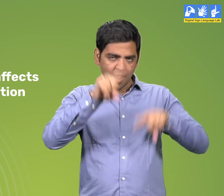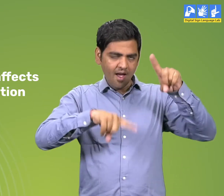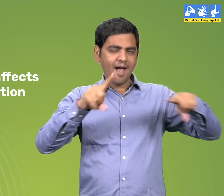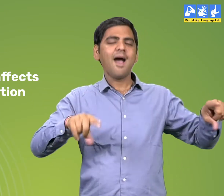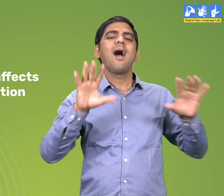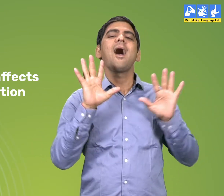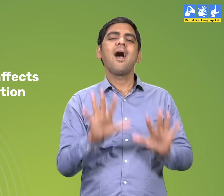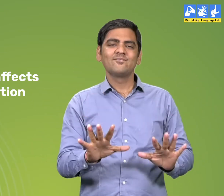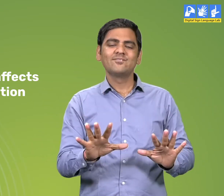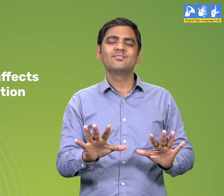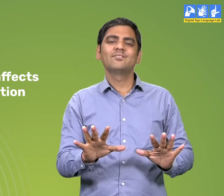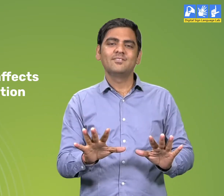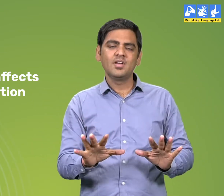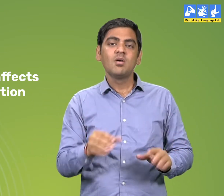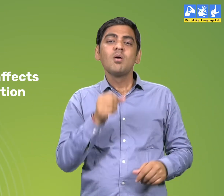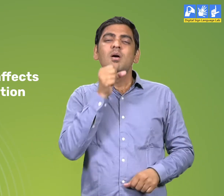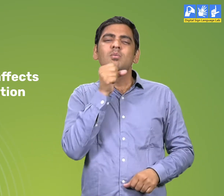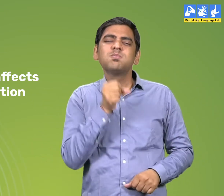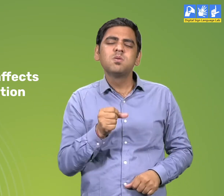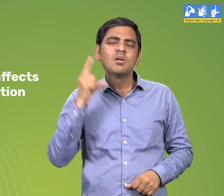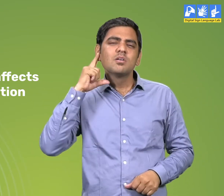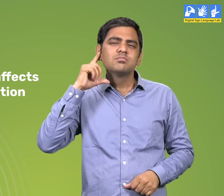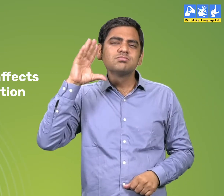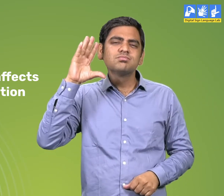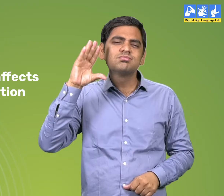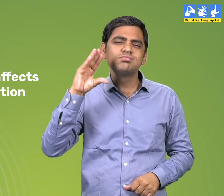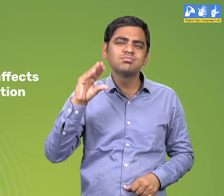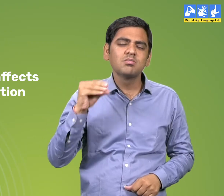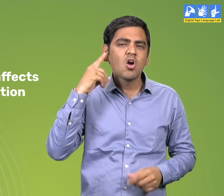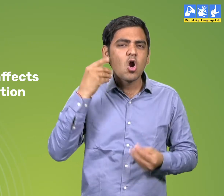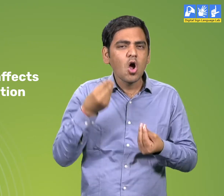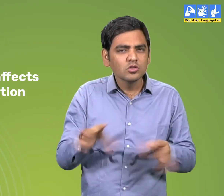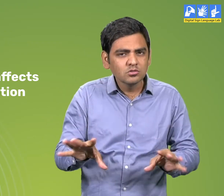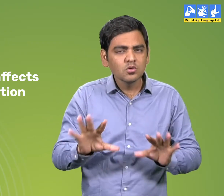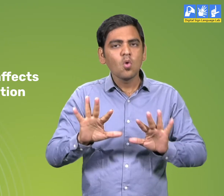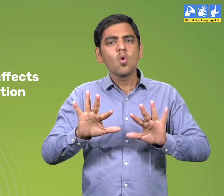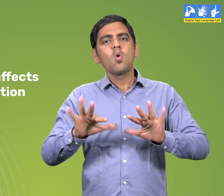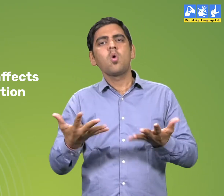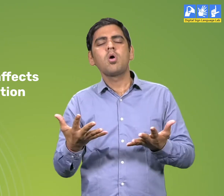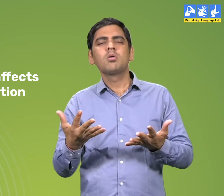Yes, old age is one cause of hearing loss,